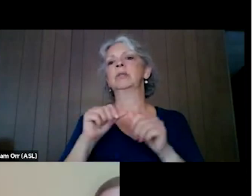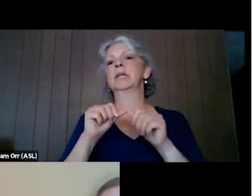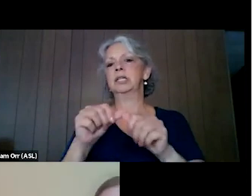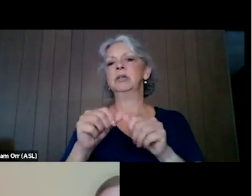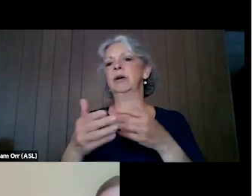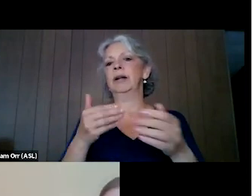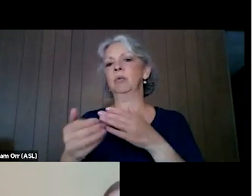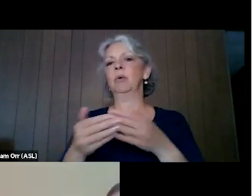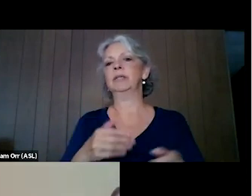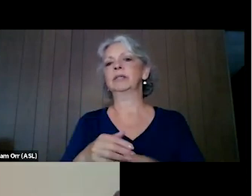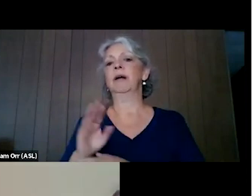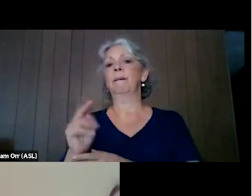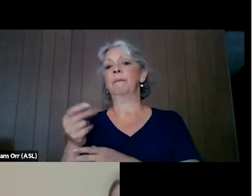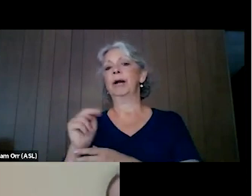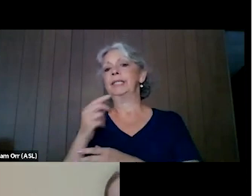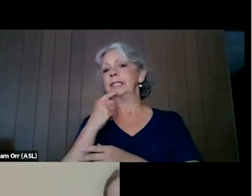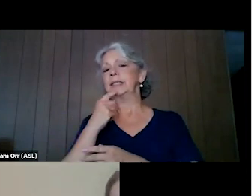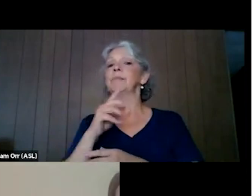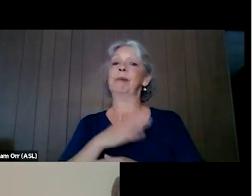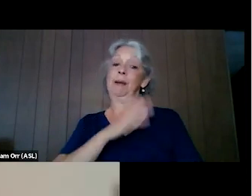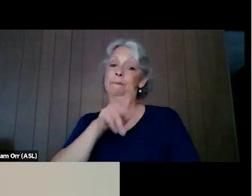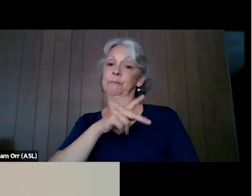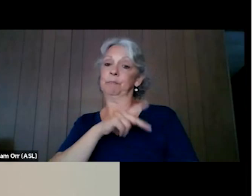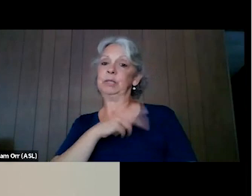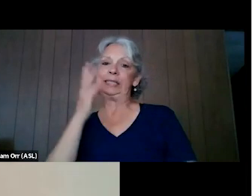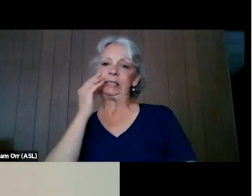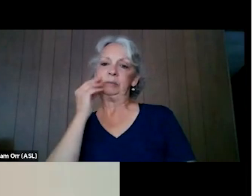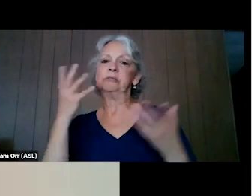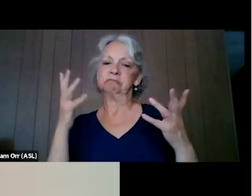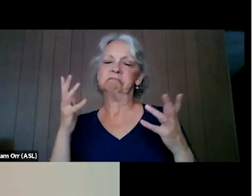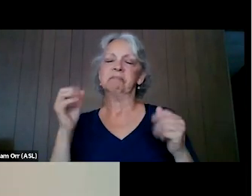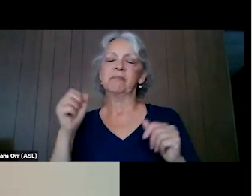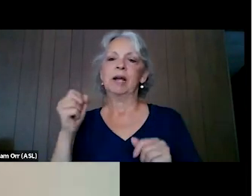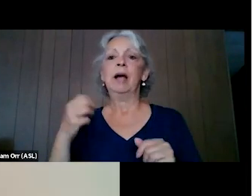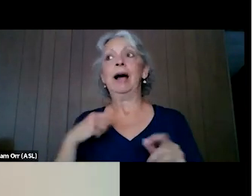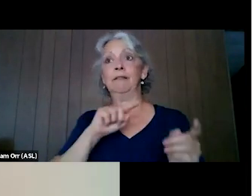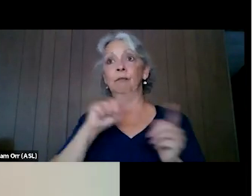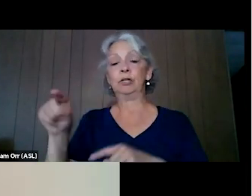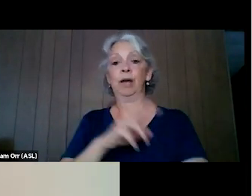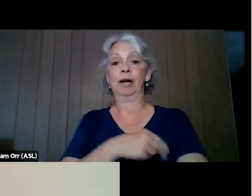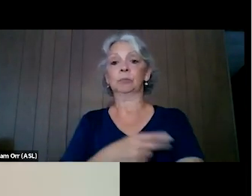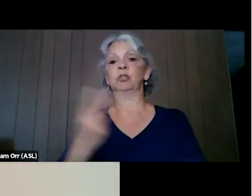Yeah, I have obviously personal experience with this. I've been to the hospital twice for my wounds.